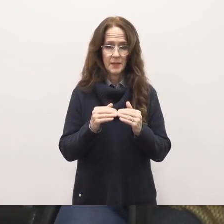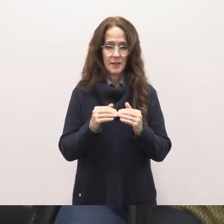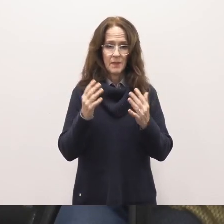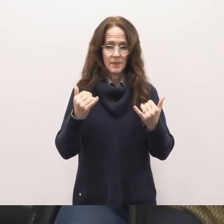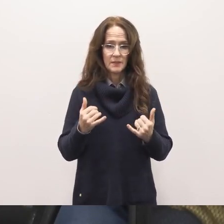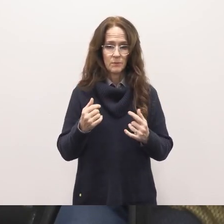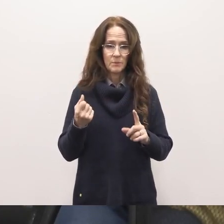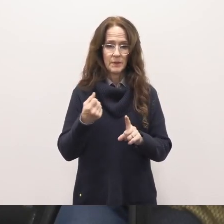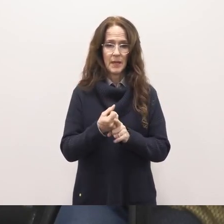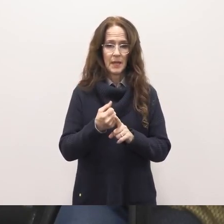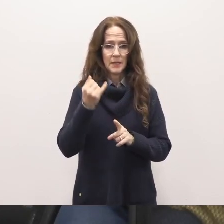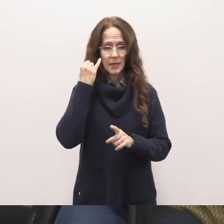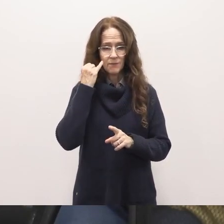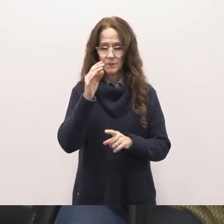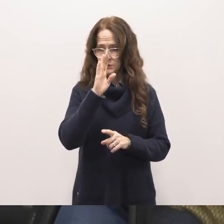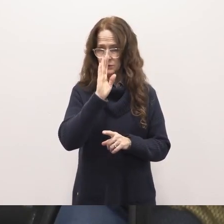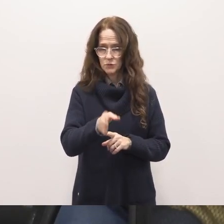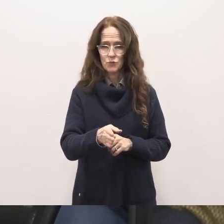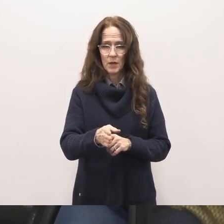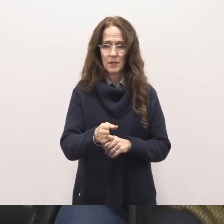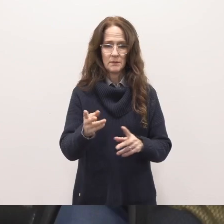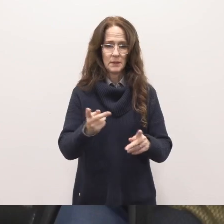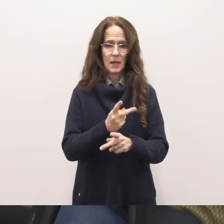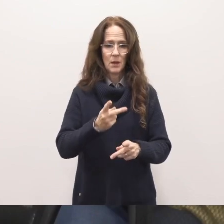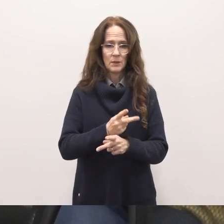if it was straight calculated like that.